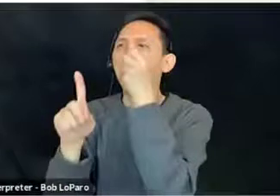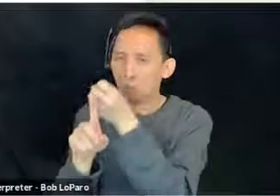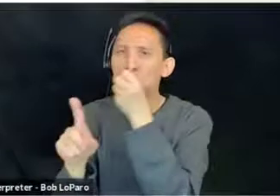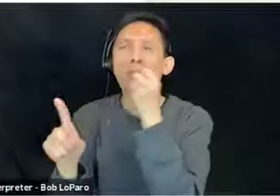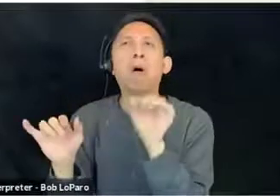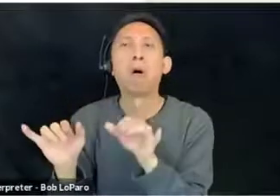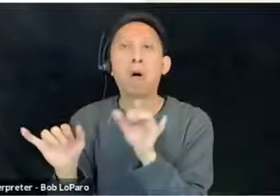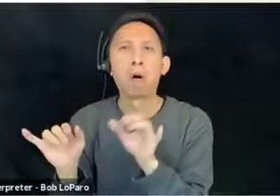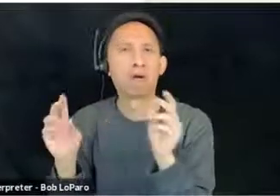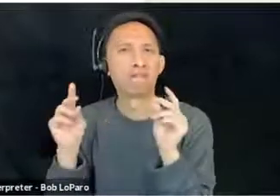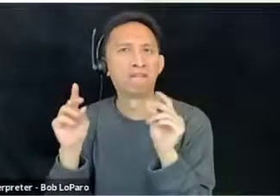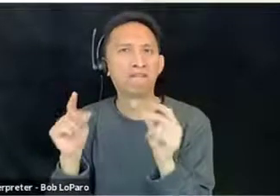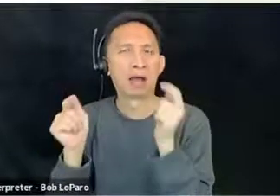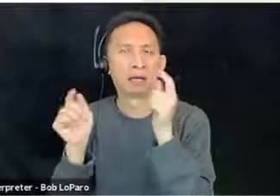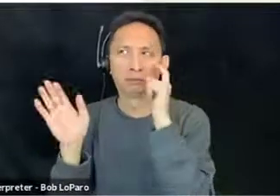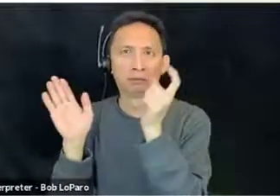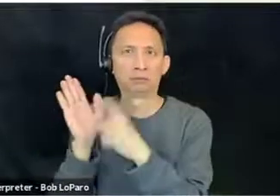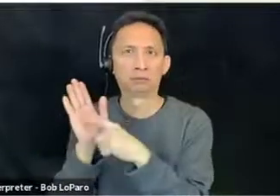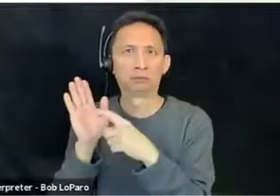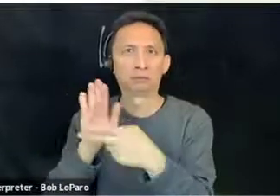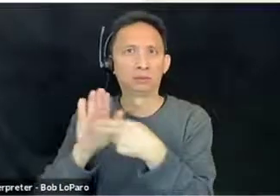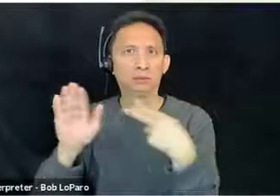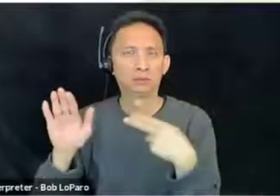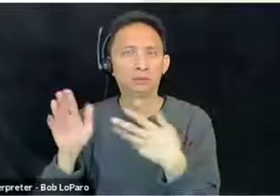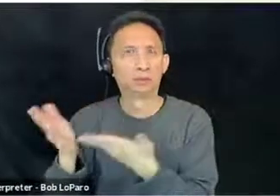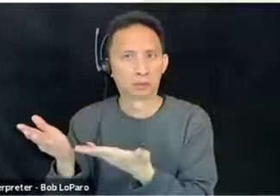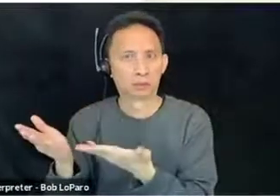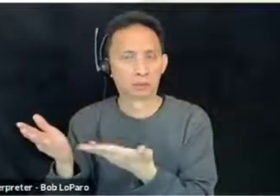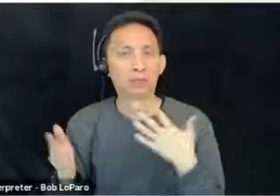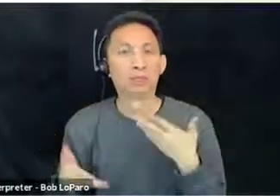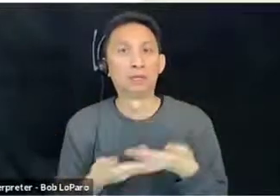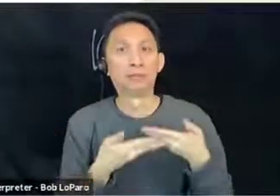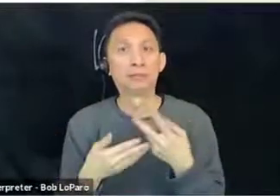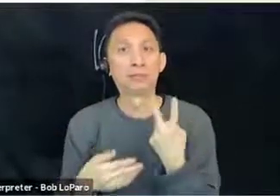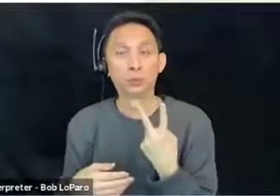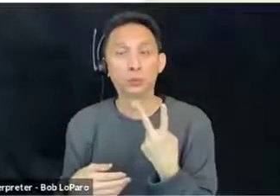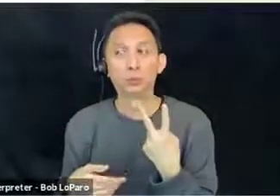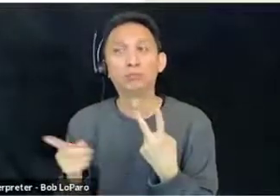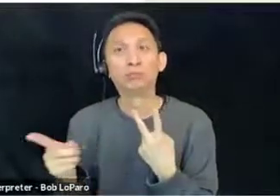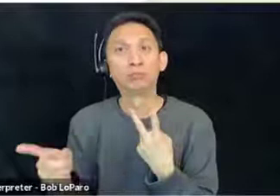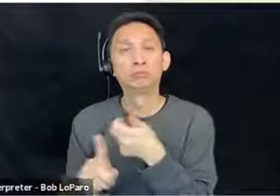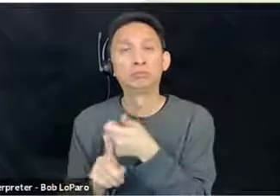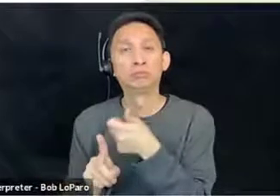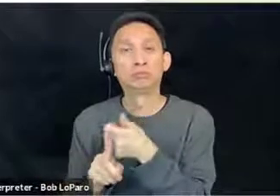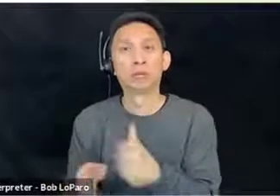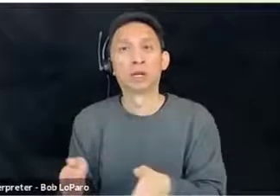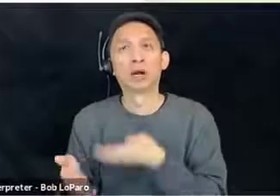and that's because baby two was born in a state that included newborn screening